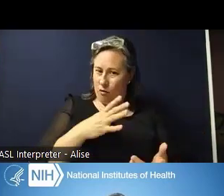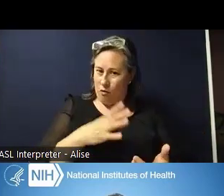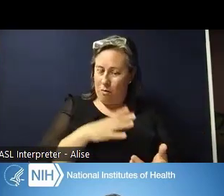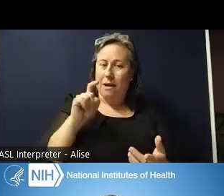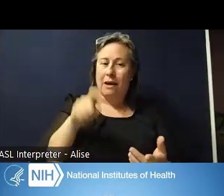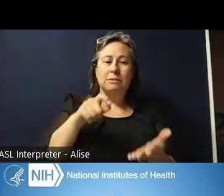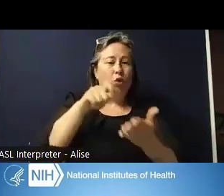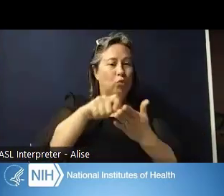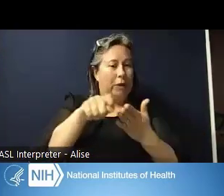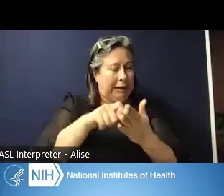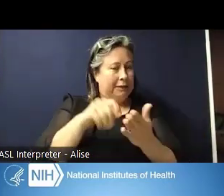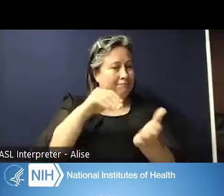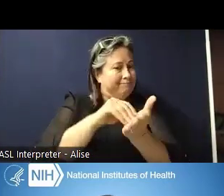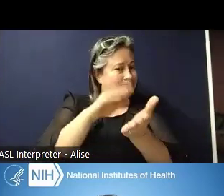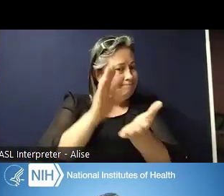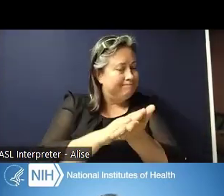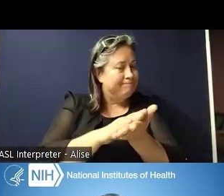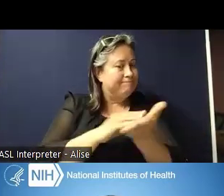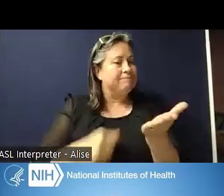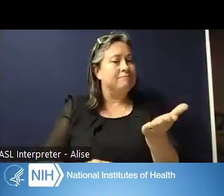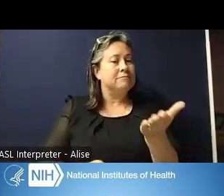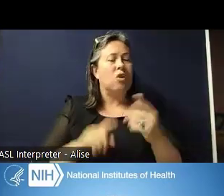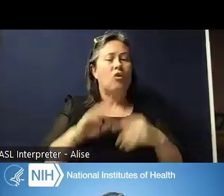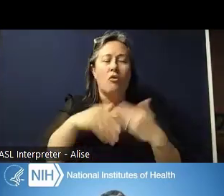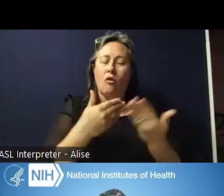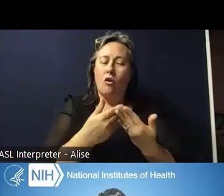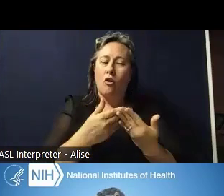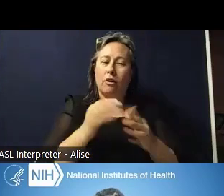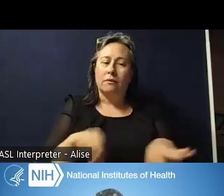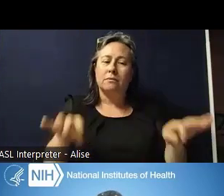And all of the critical elements of that subaward agreement